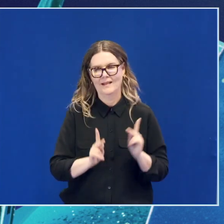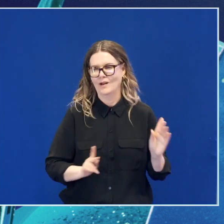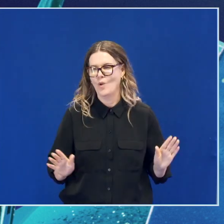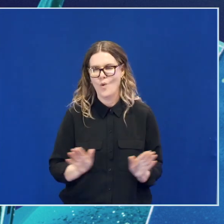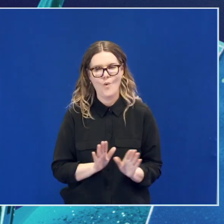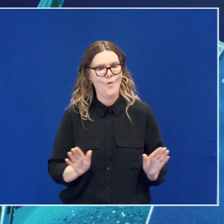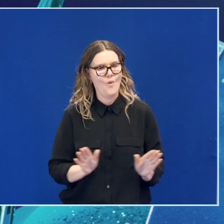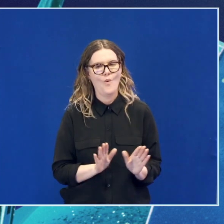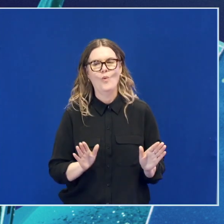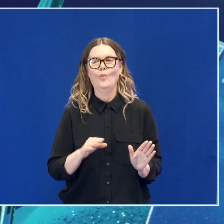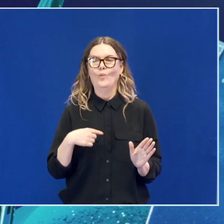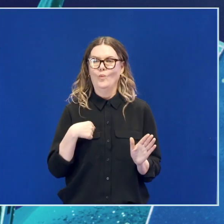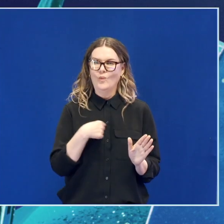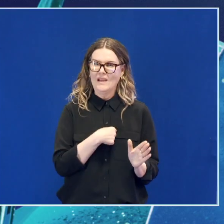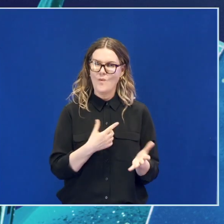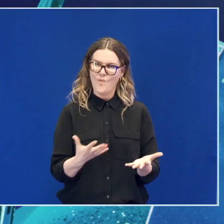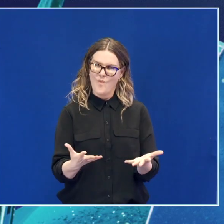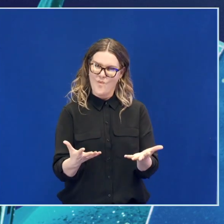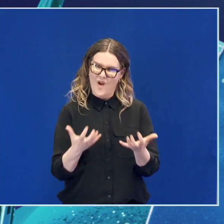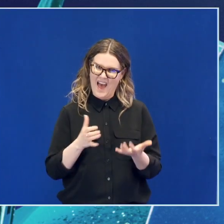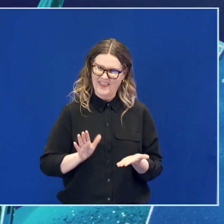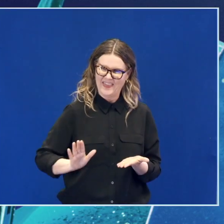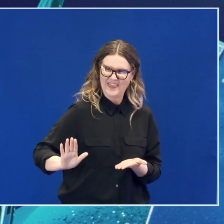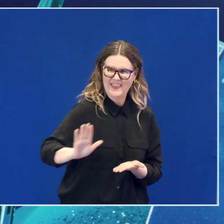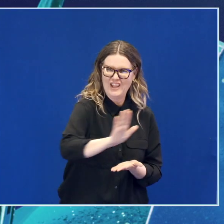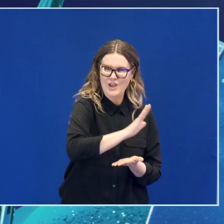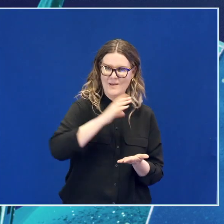And the basic point of this is every feature